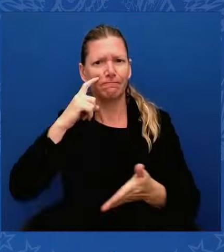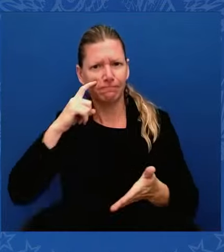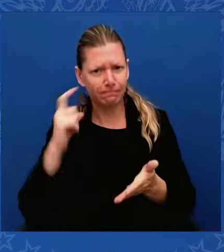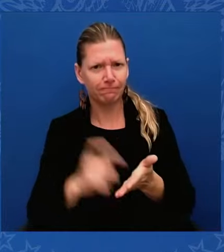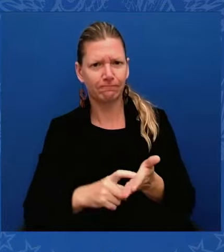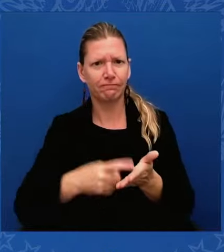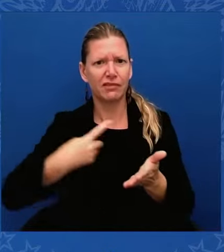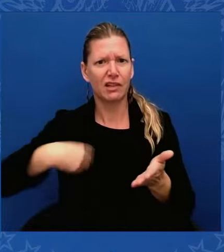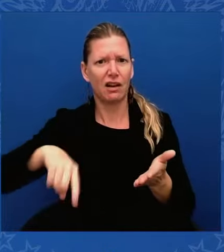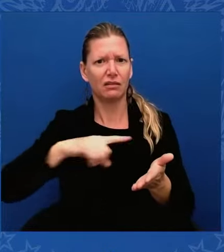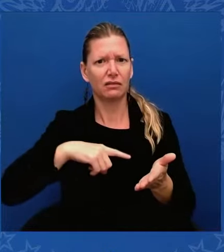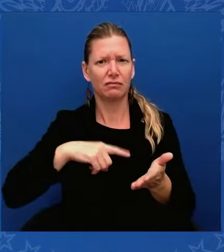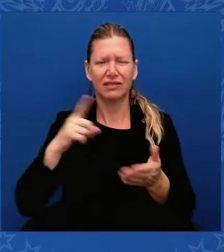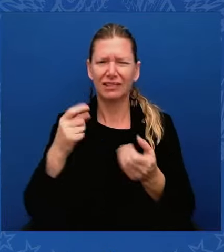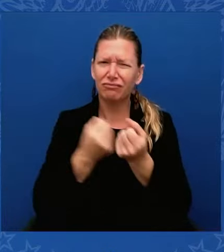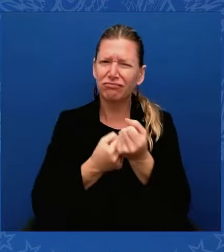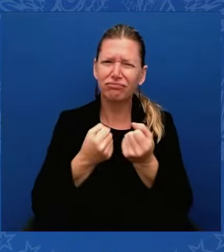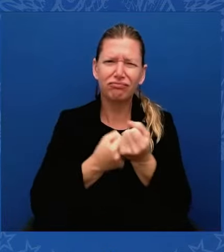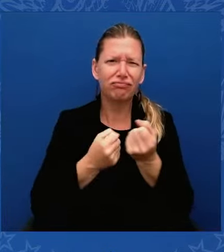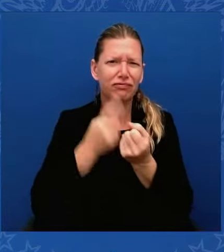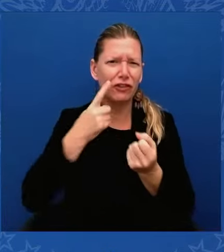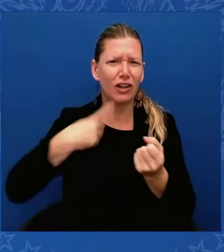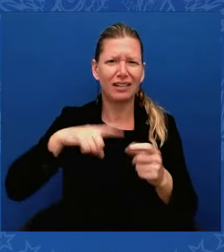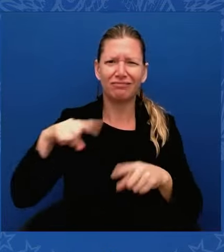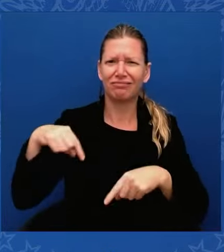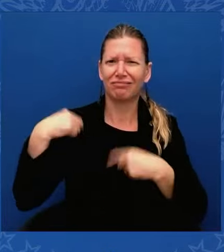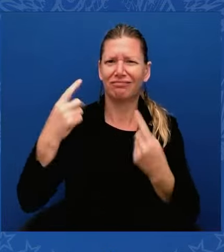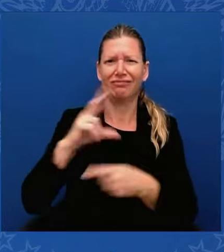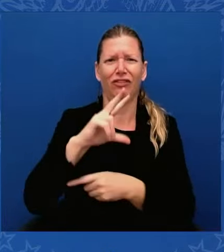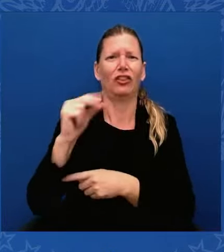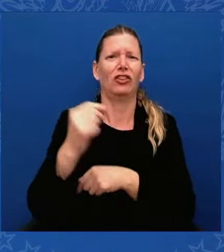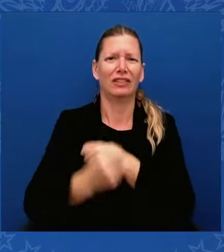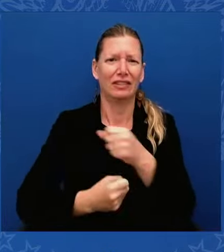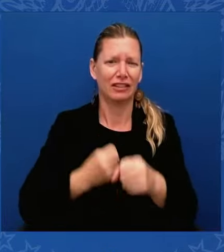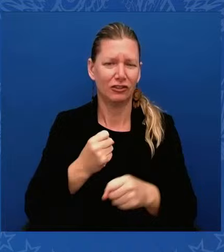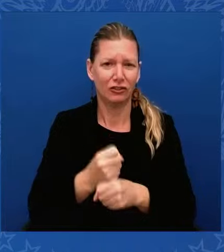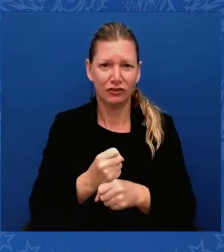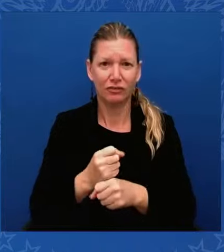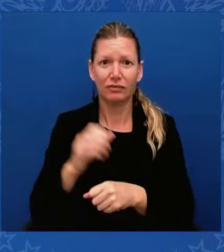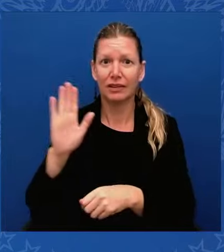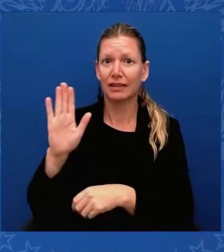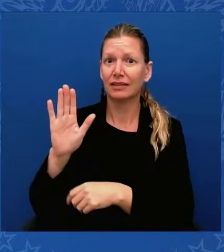His administration updated federal standards on race and ethnicity,